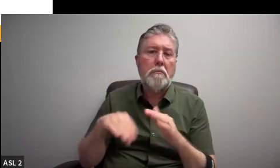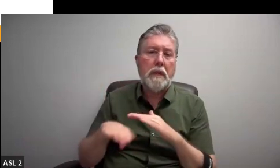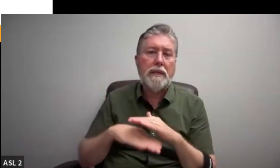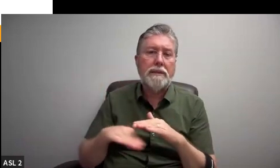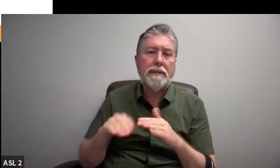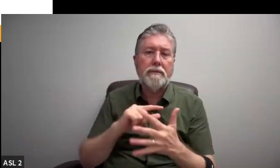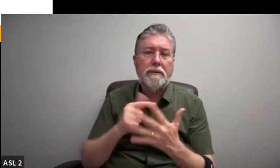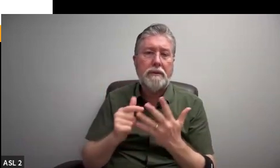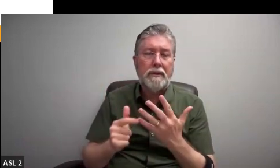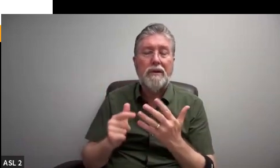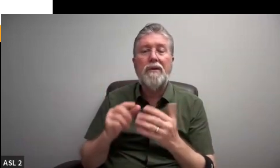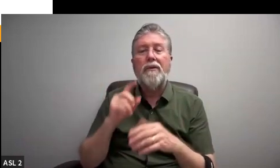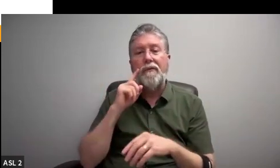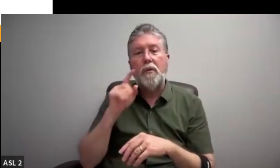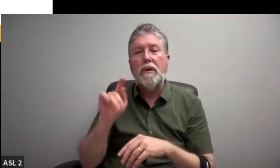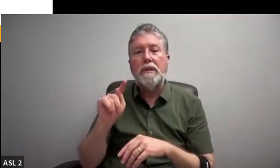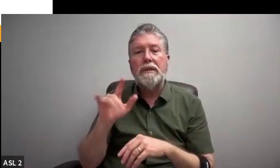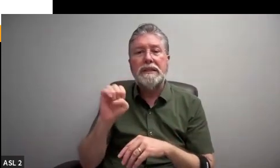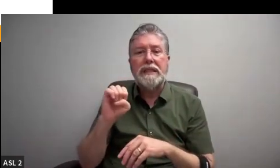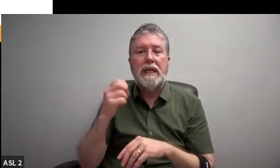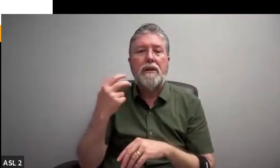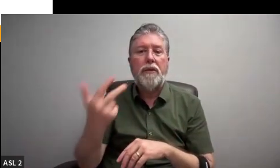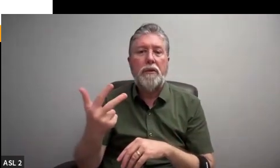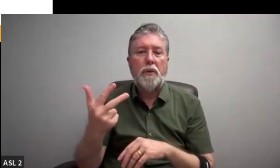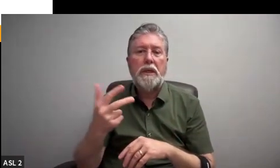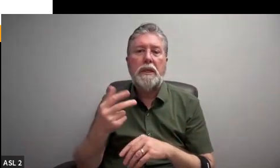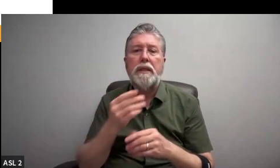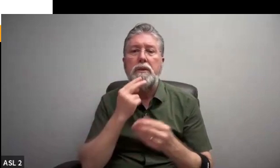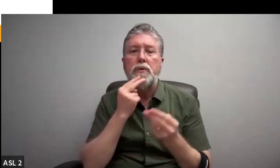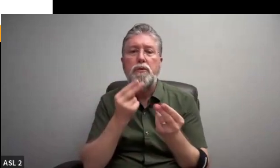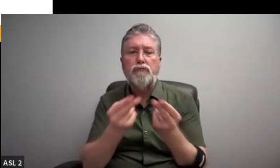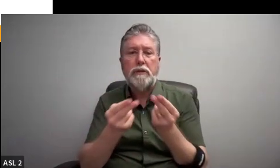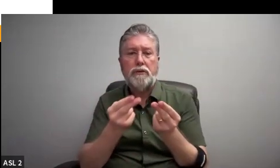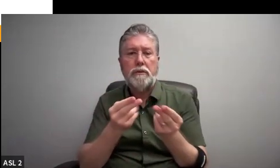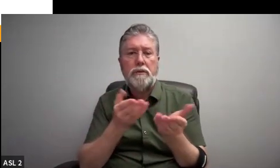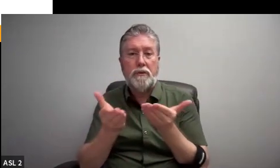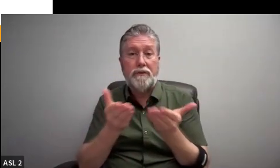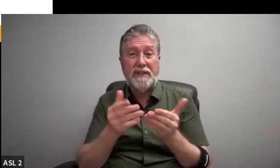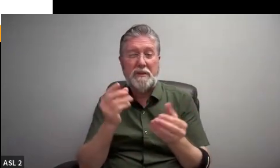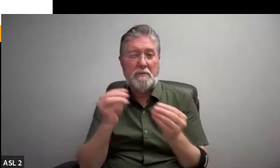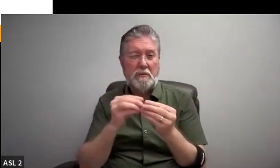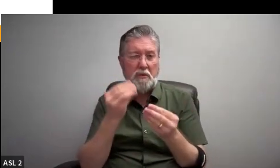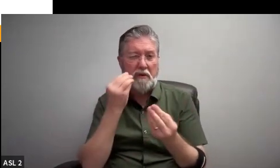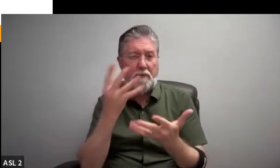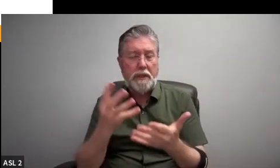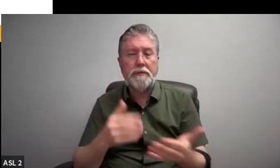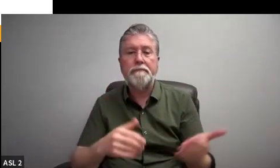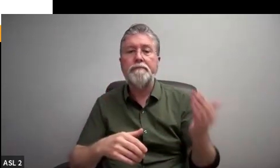services under Title III for more information on this option. Number 11 on the slide: